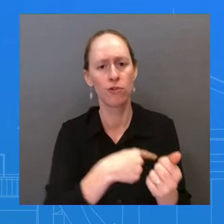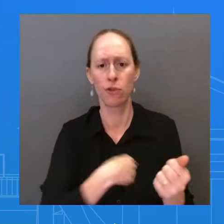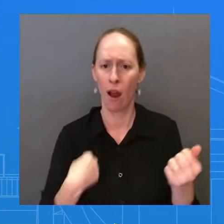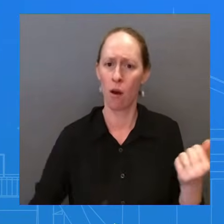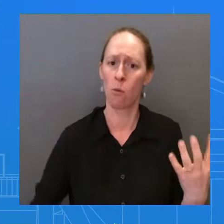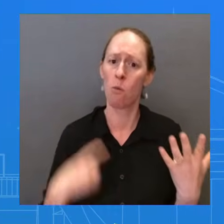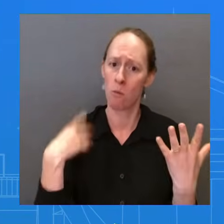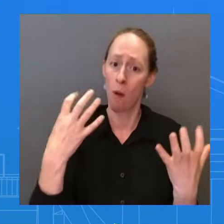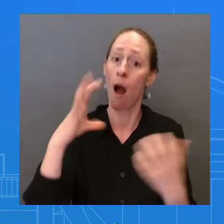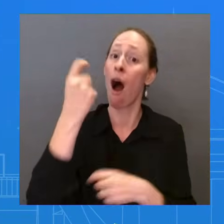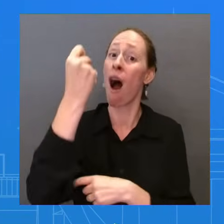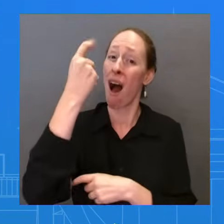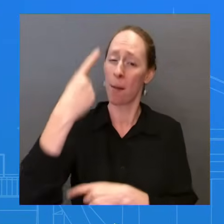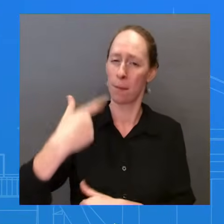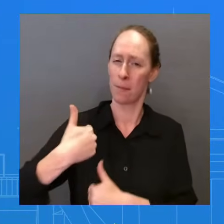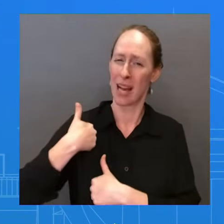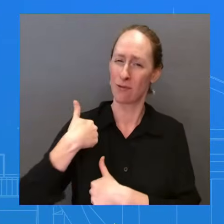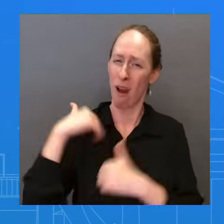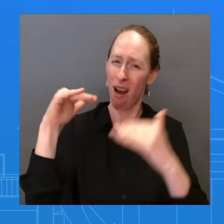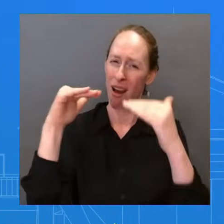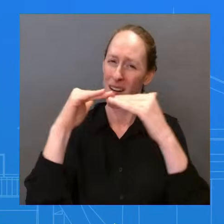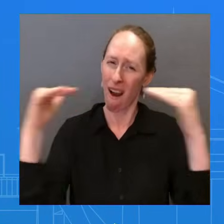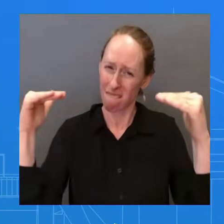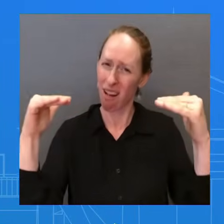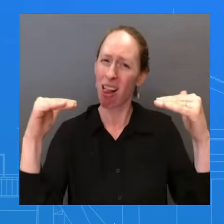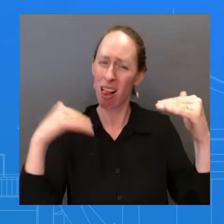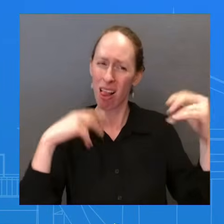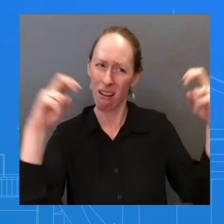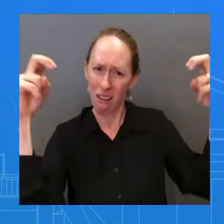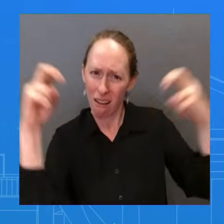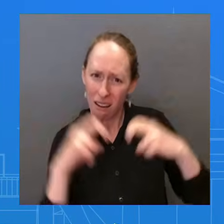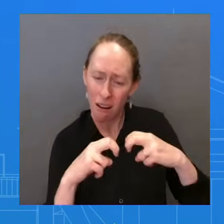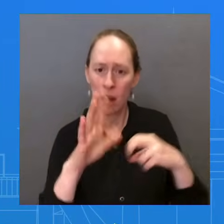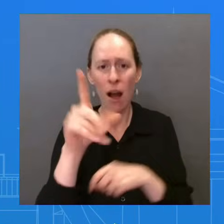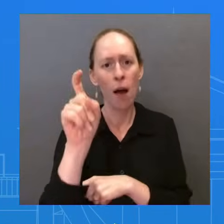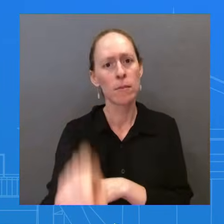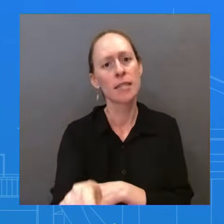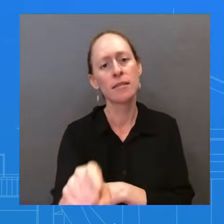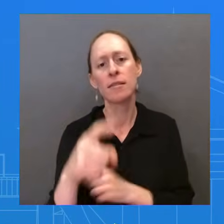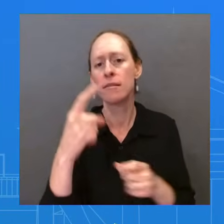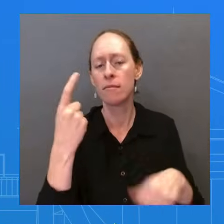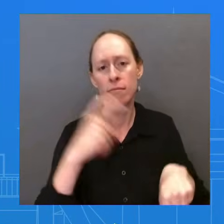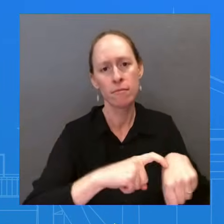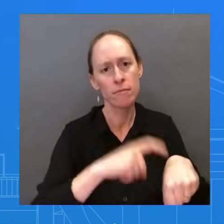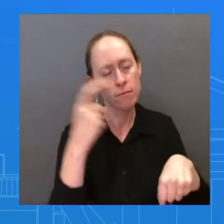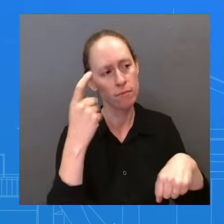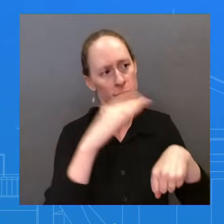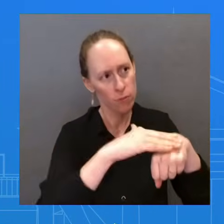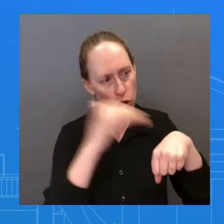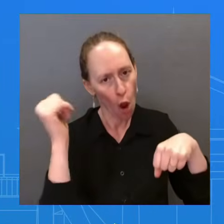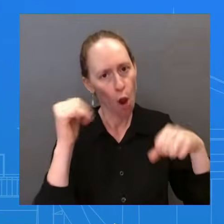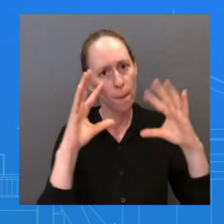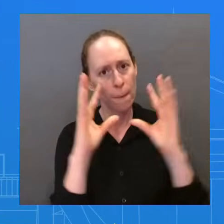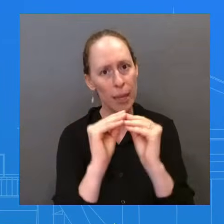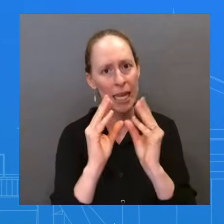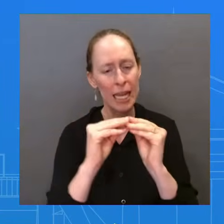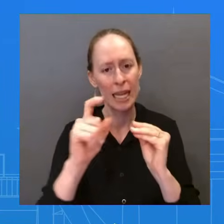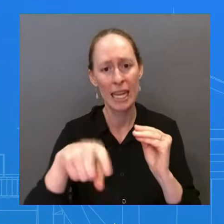we have a way to talk to the Chinese about incidents, like this one, that could lead to miscalculation